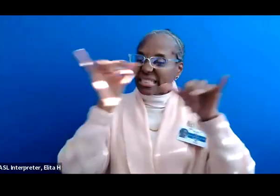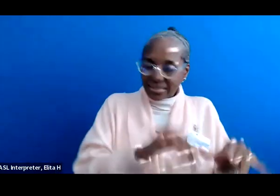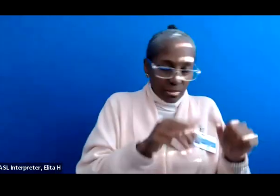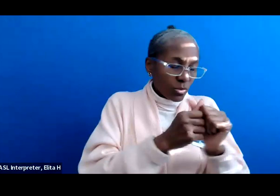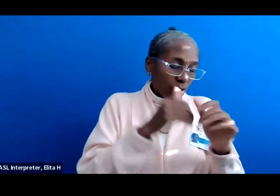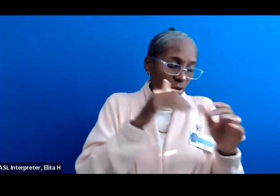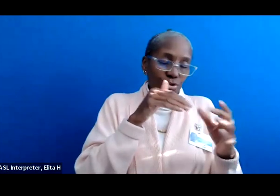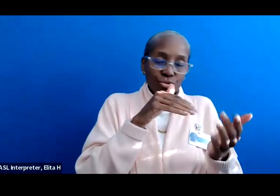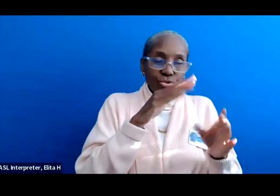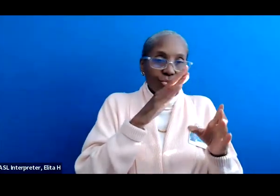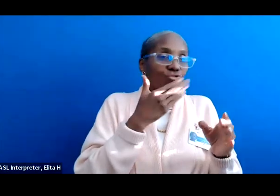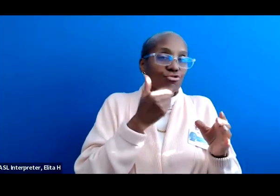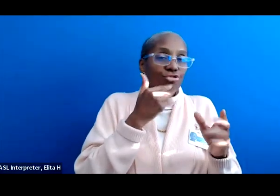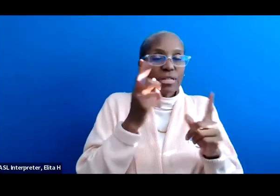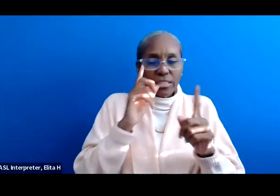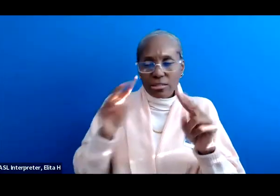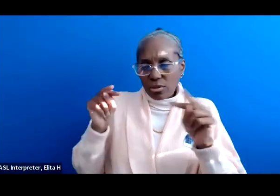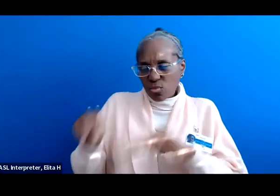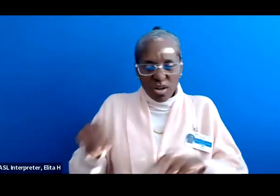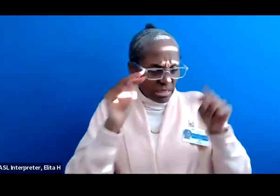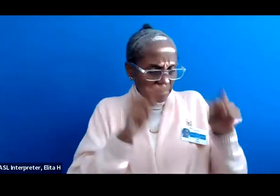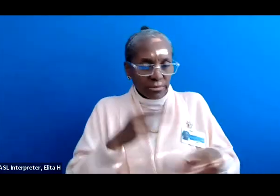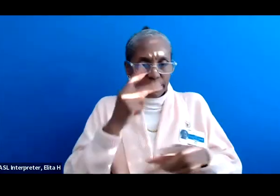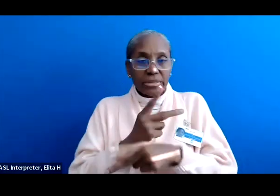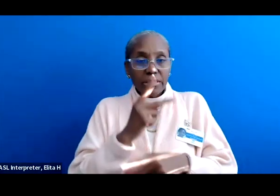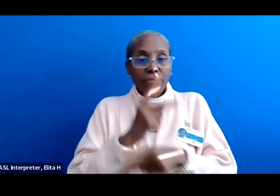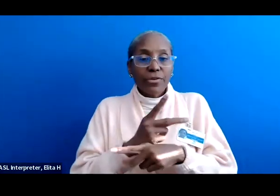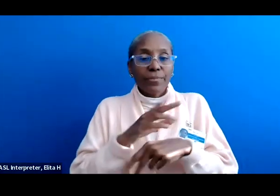You have to be careful of all these things, but that will help you.